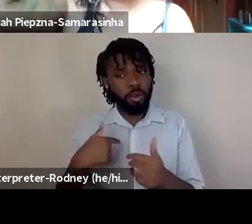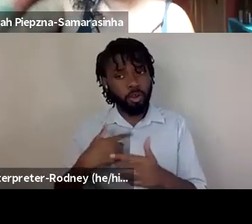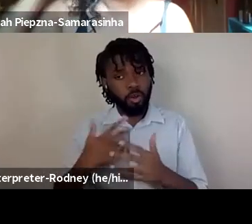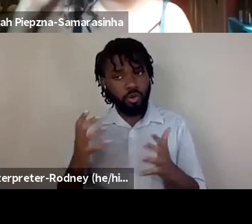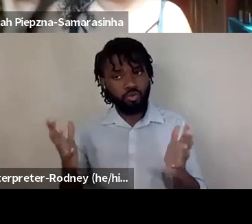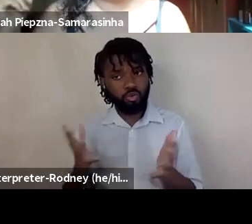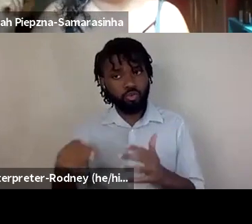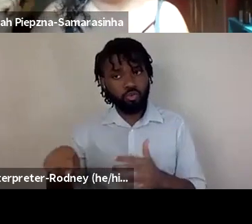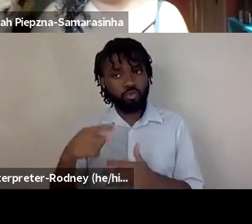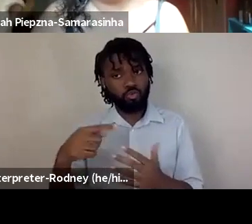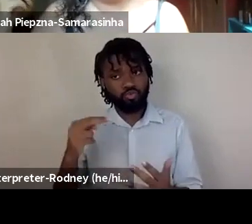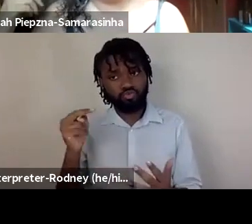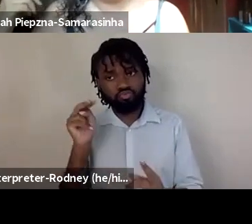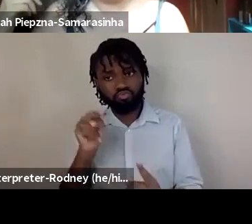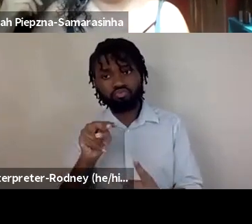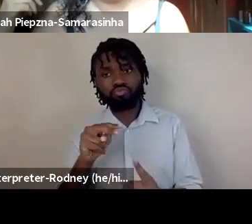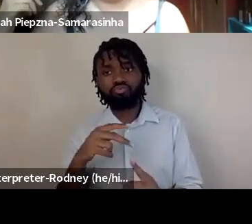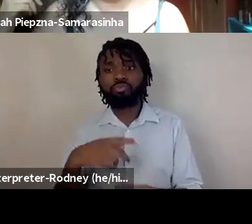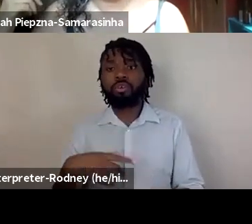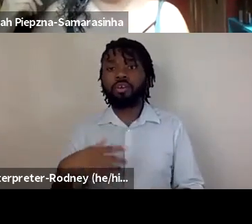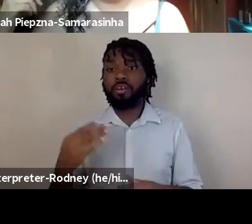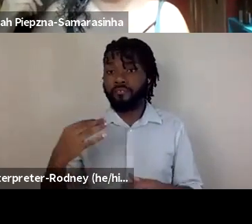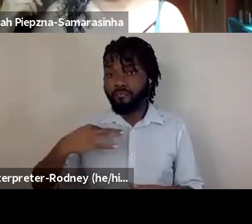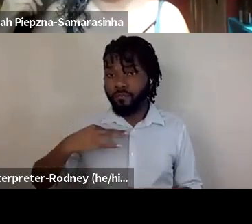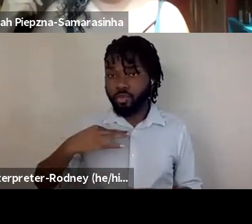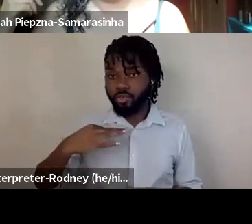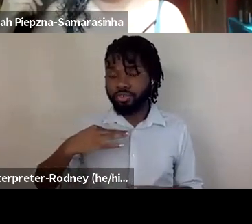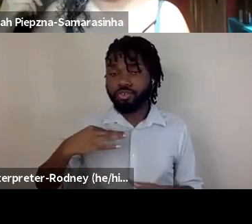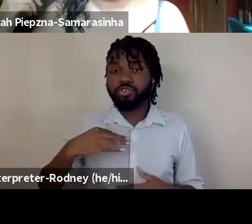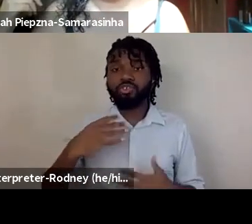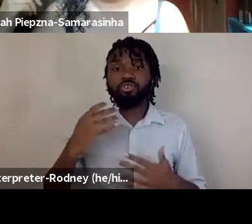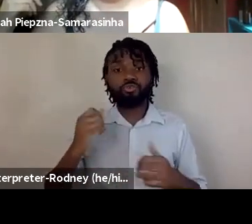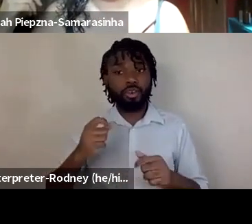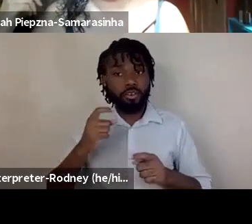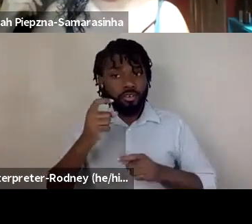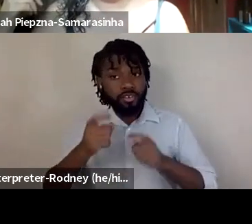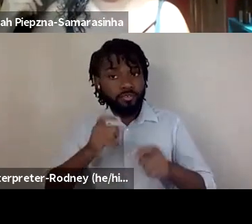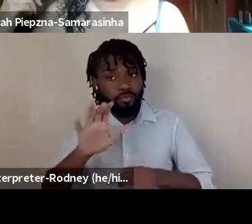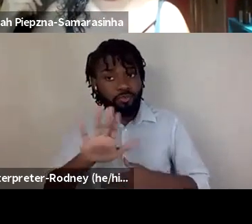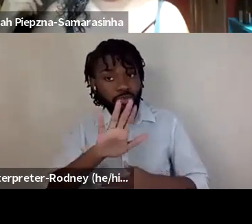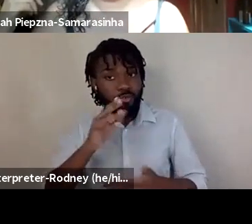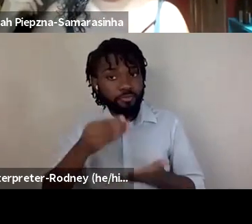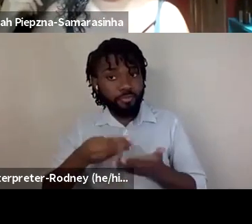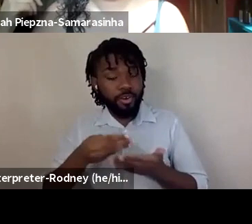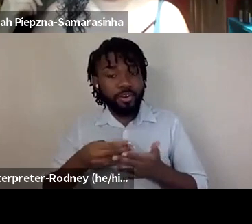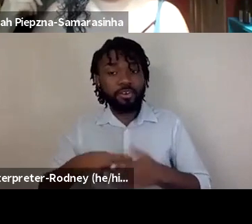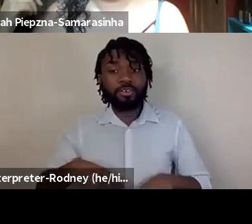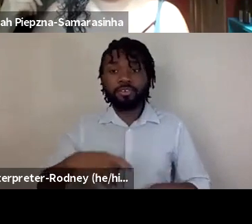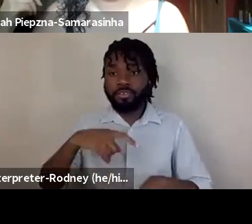and volunteer with and give your money and time and resources to